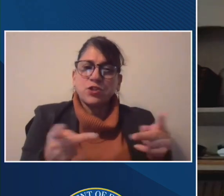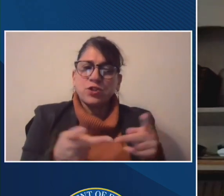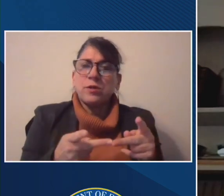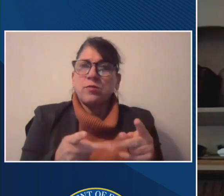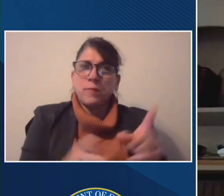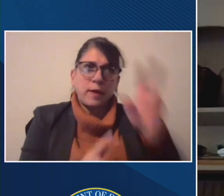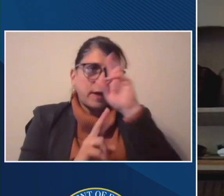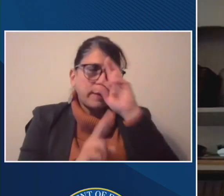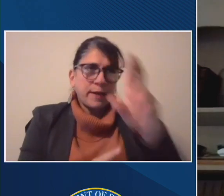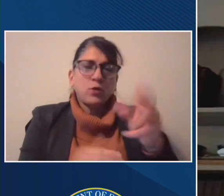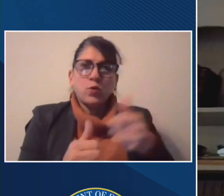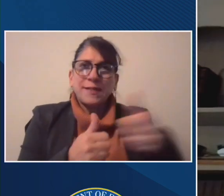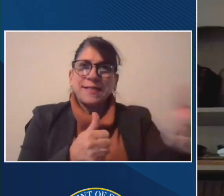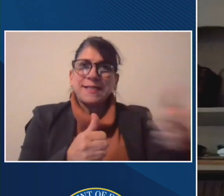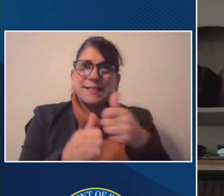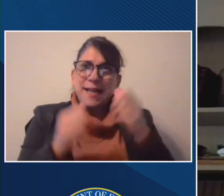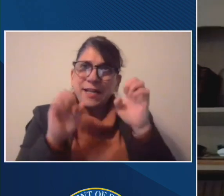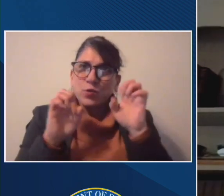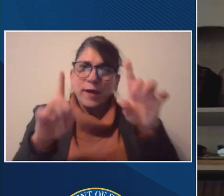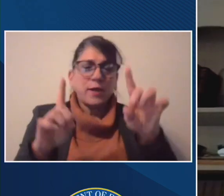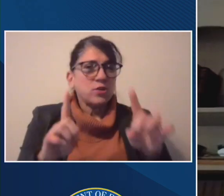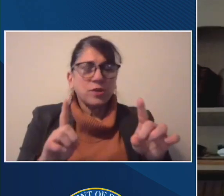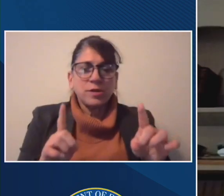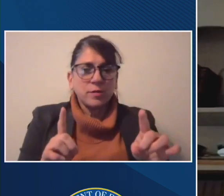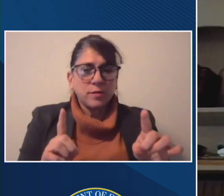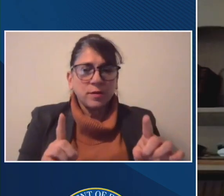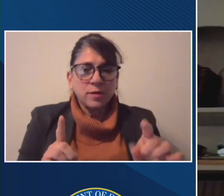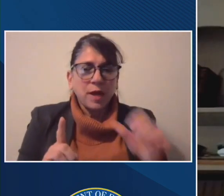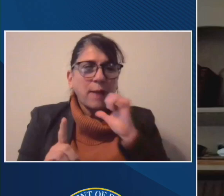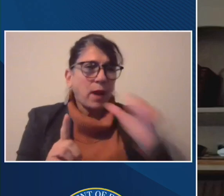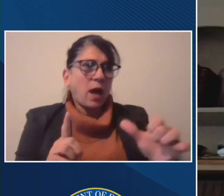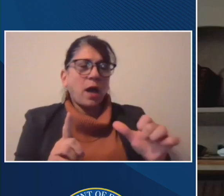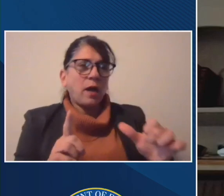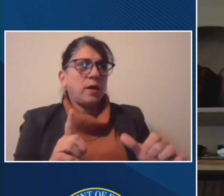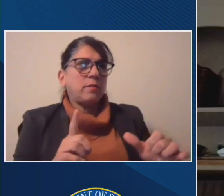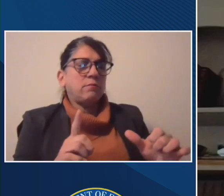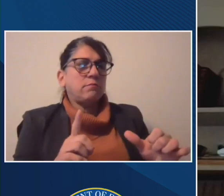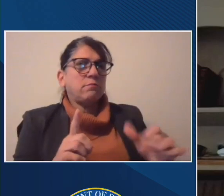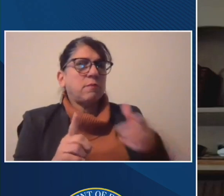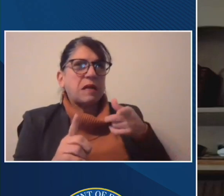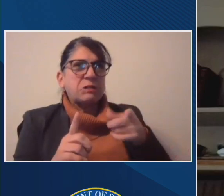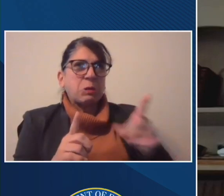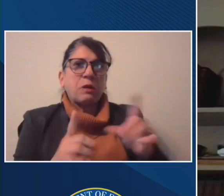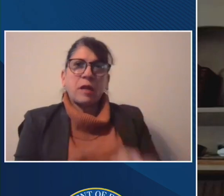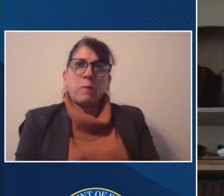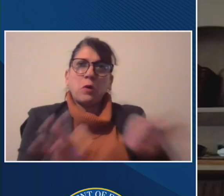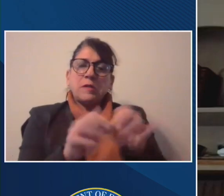education. We're in no way disparaging the importance of distance education or any of